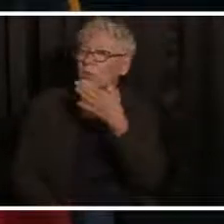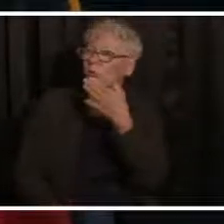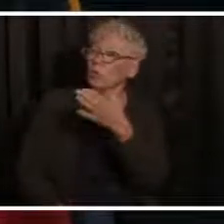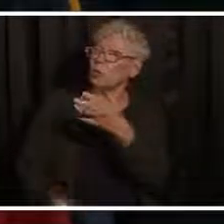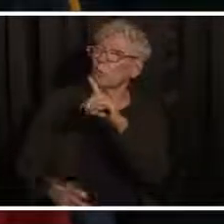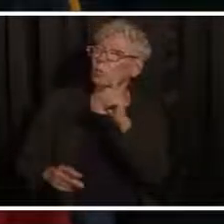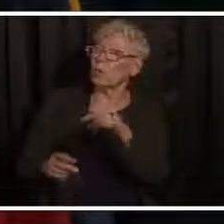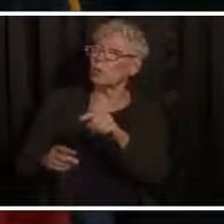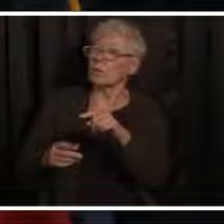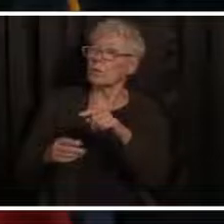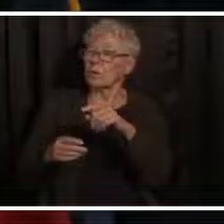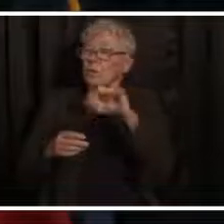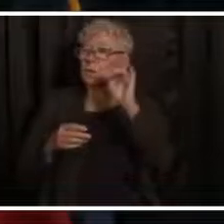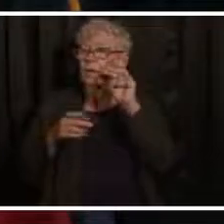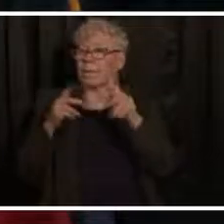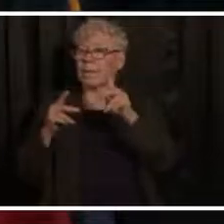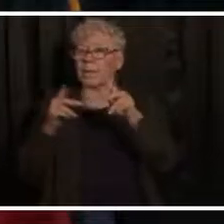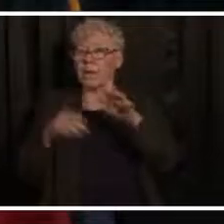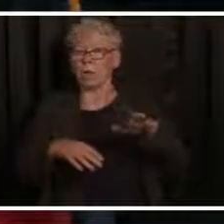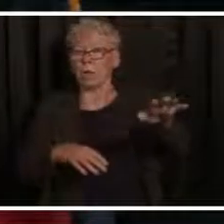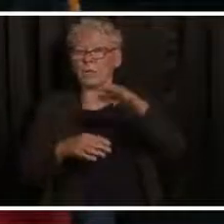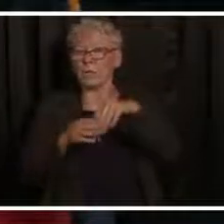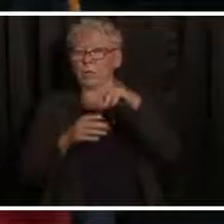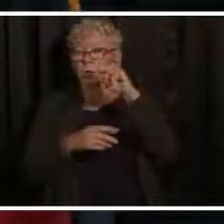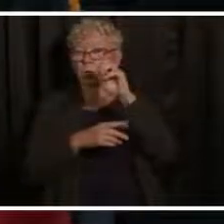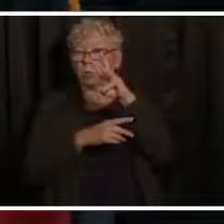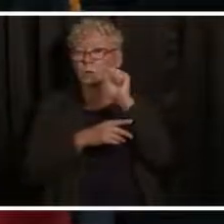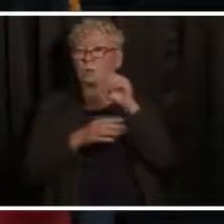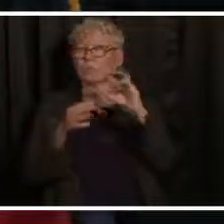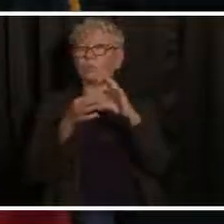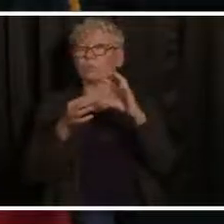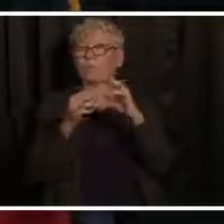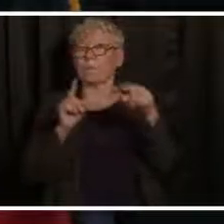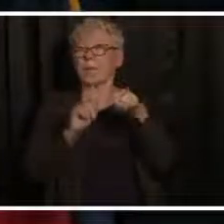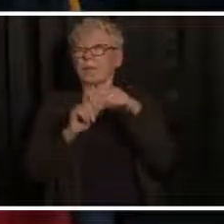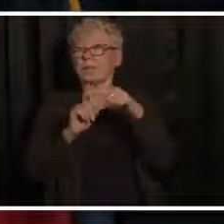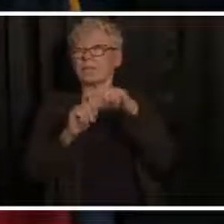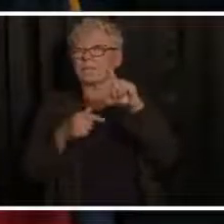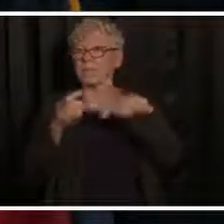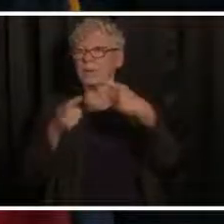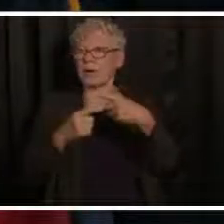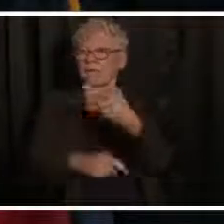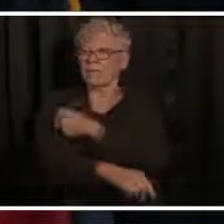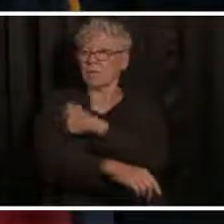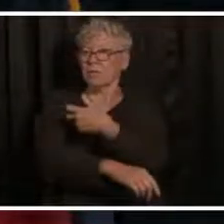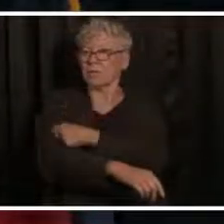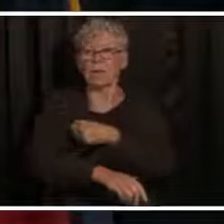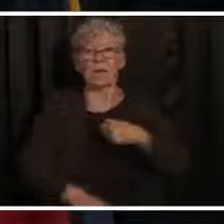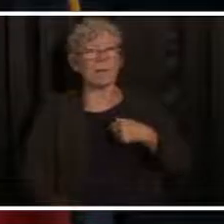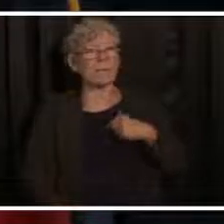other uh Fox News host uh uh really folks all respected uh